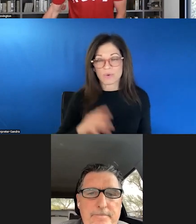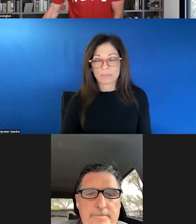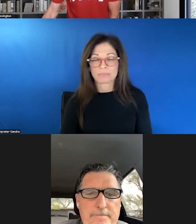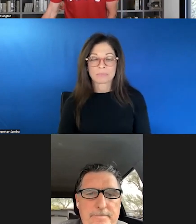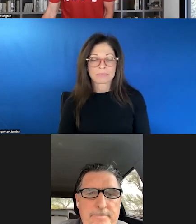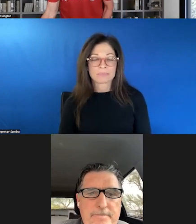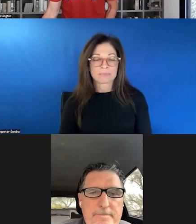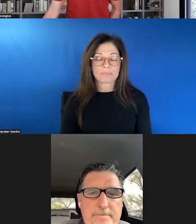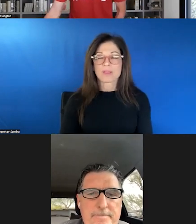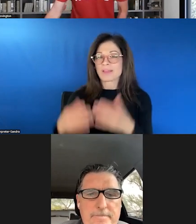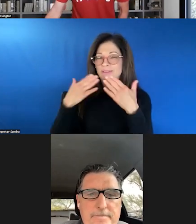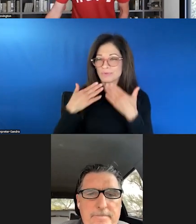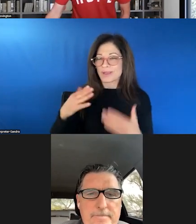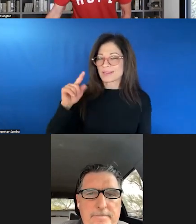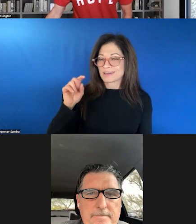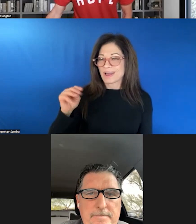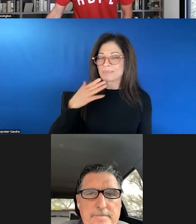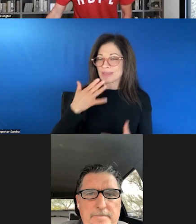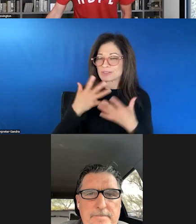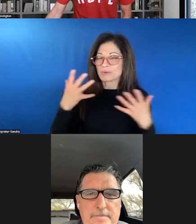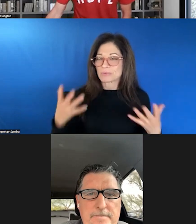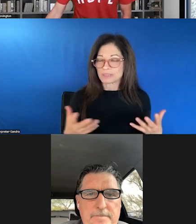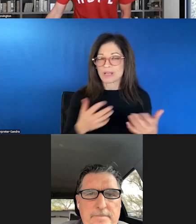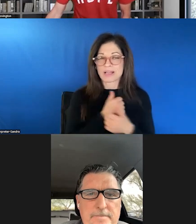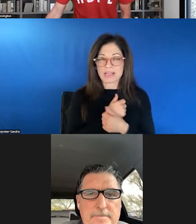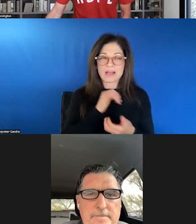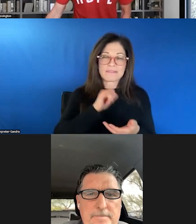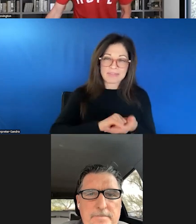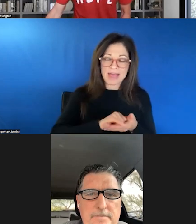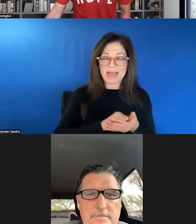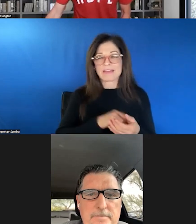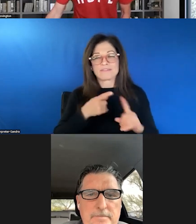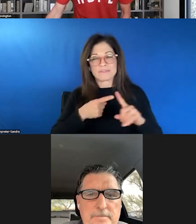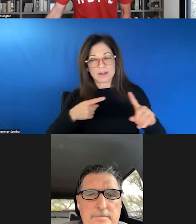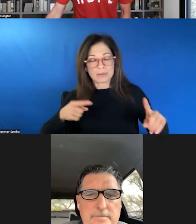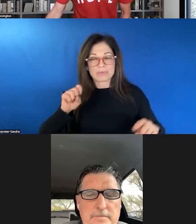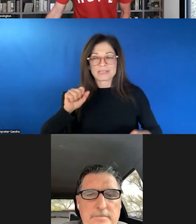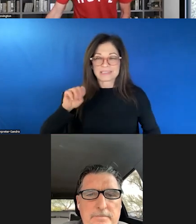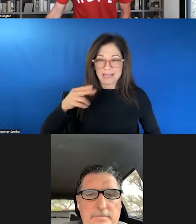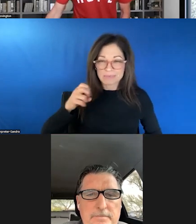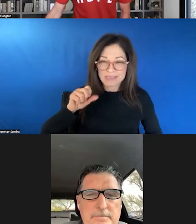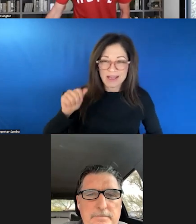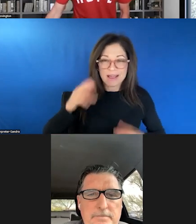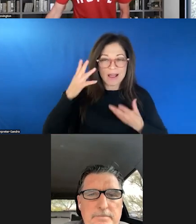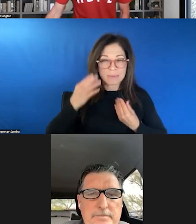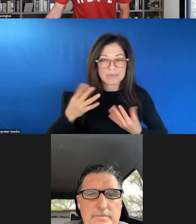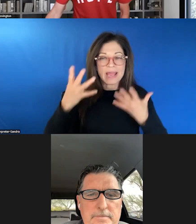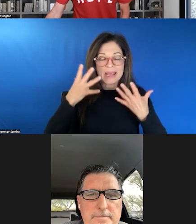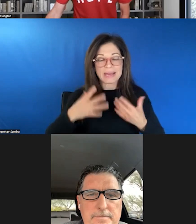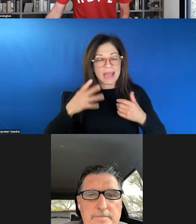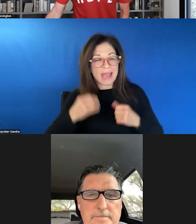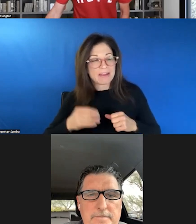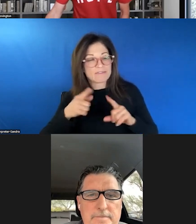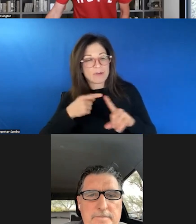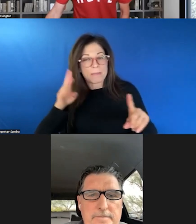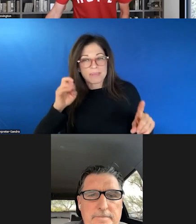YOU. LOVE THE THREADS FROM NASMHPD AND MEIGHANSNS AND NOW RESOLUTIONS FROM TOM.